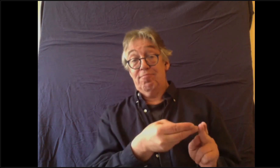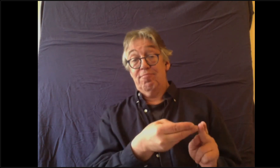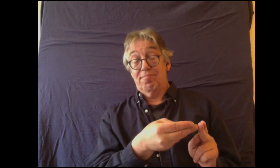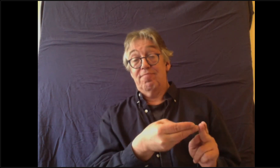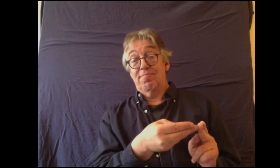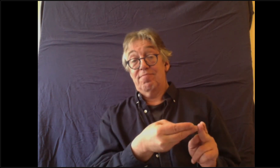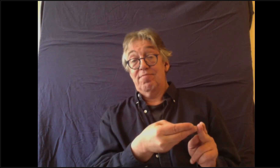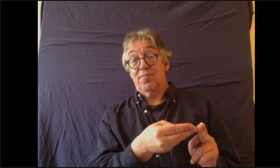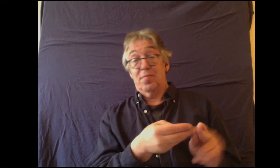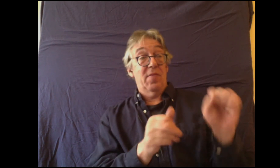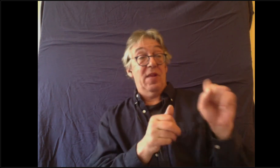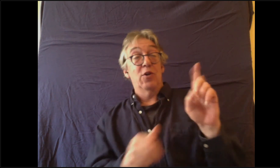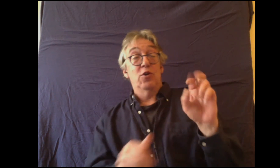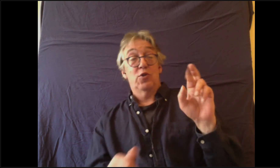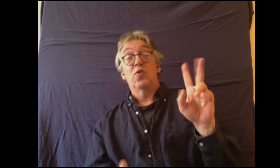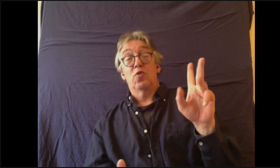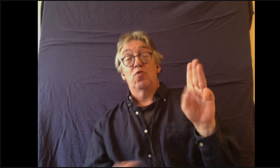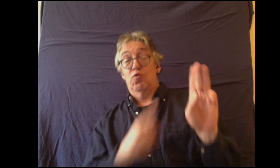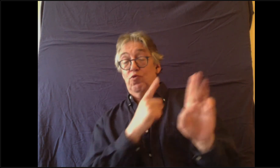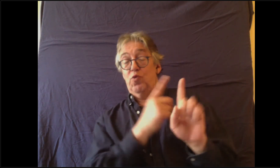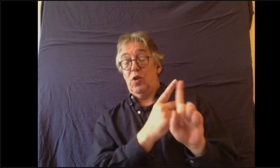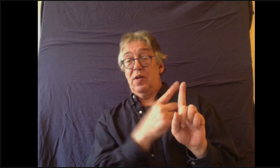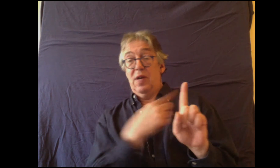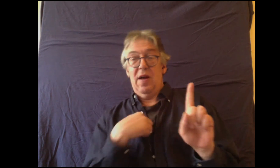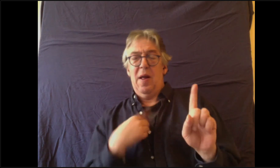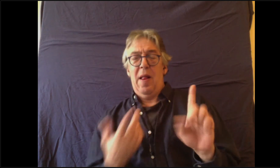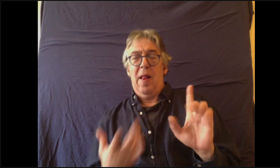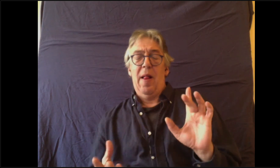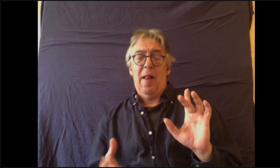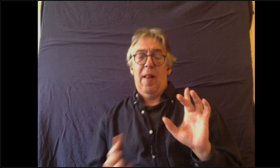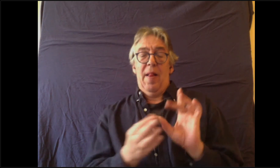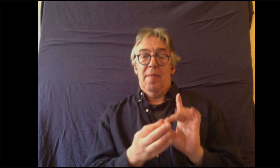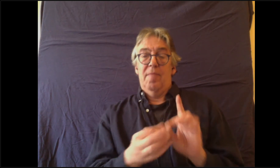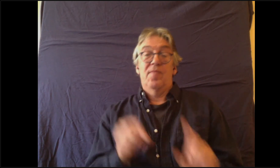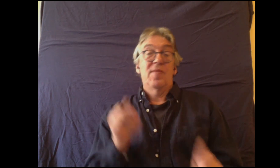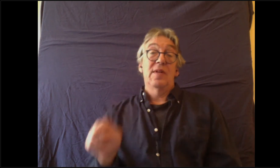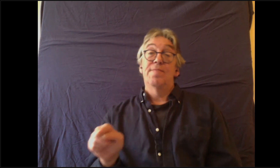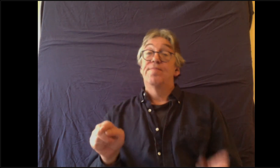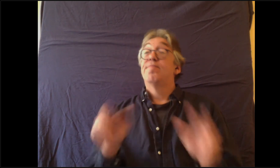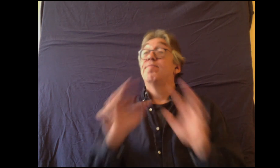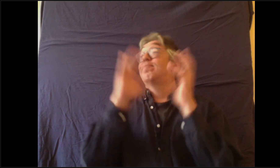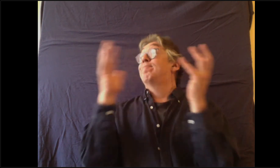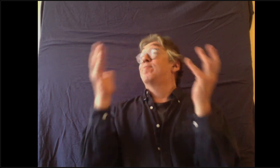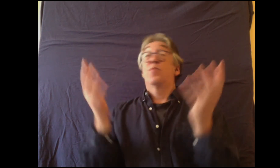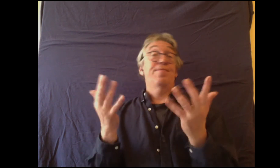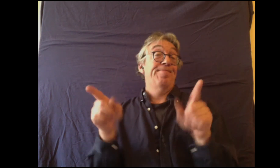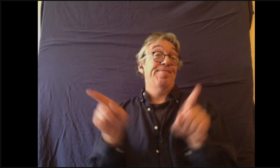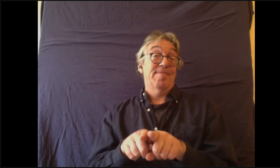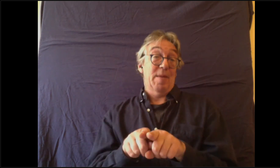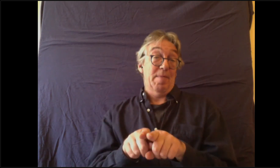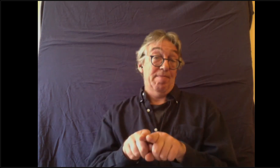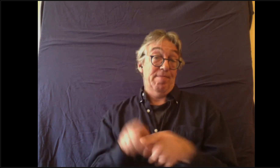This is a concern everywhere, the fact that people's organizations